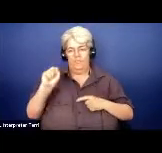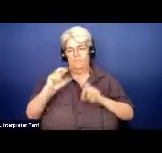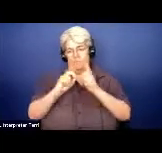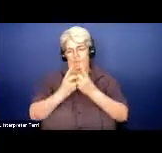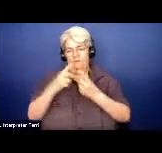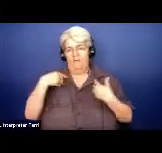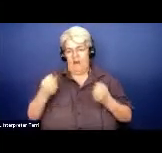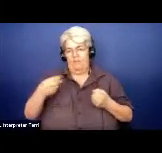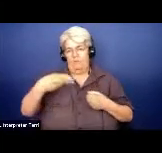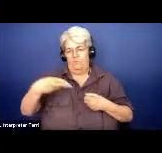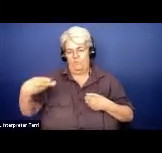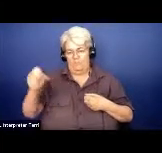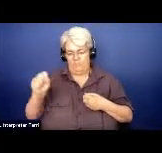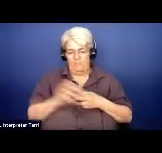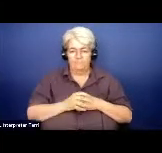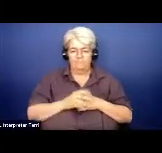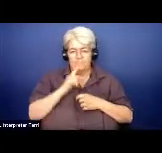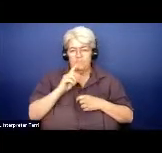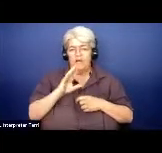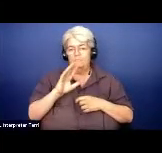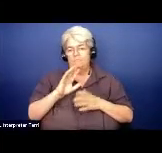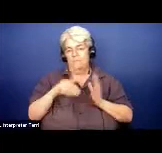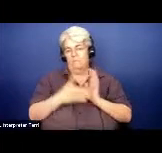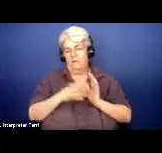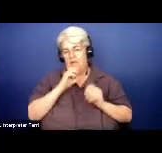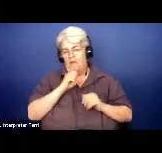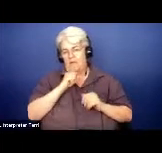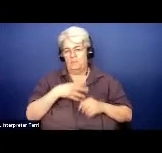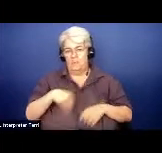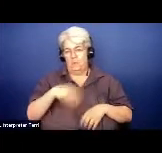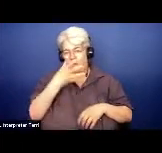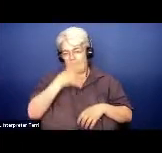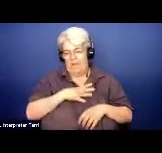Services. I'm the middle-aged white man. I have almost no hair, short-cropped beard,